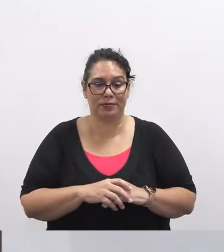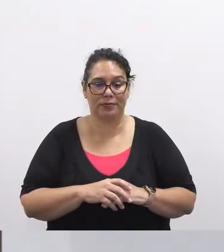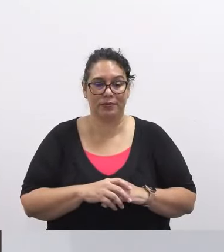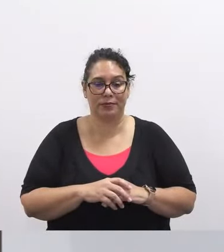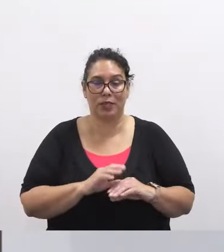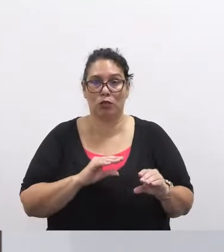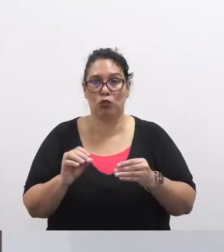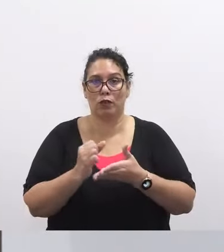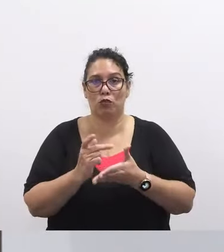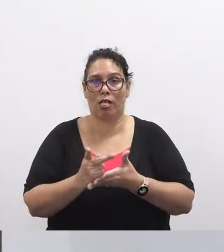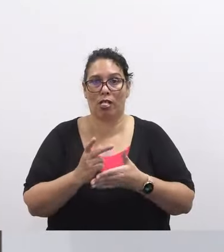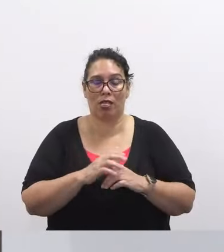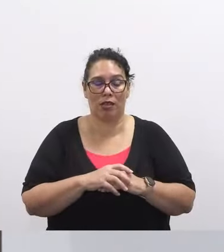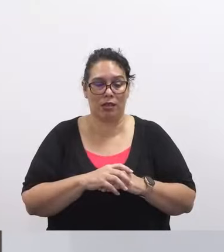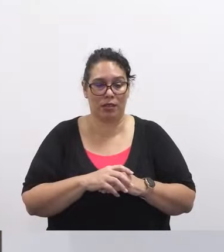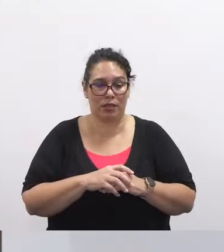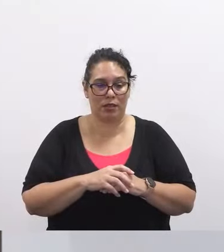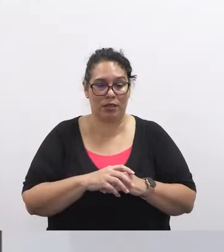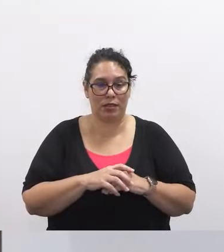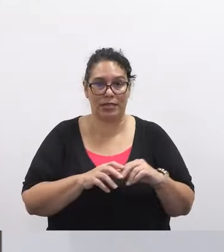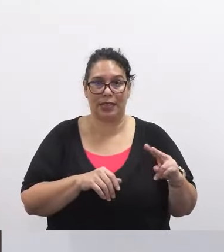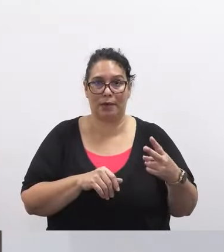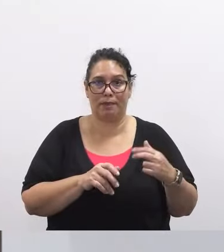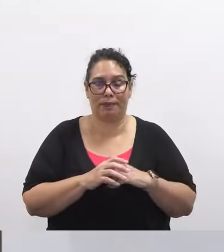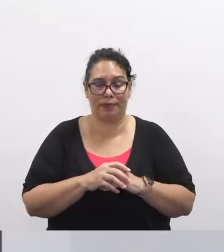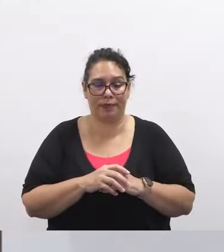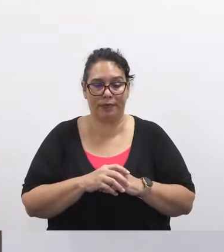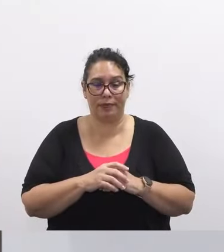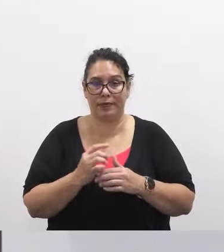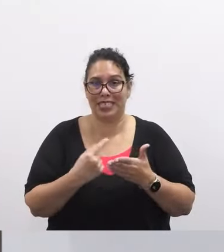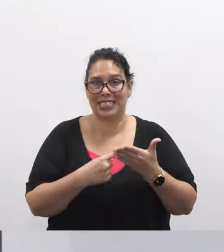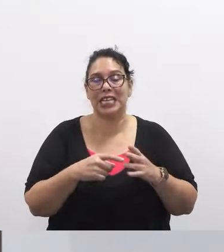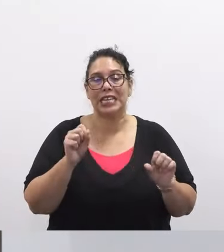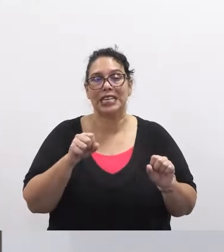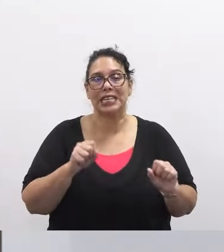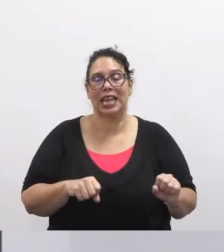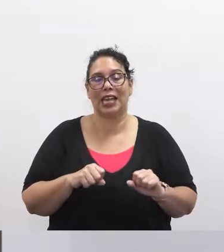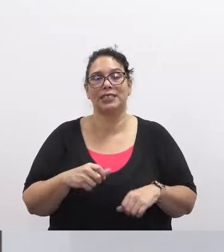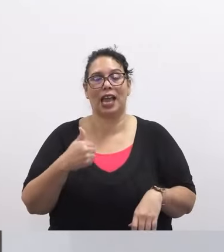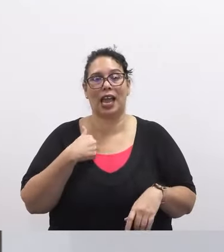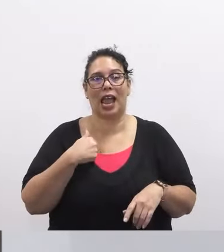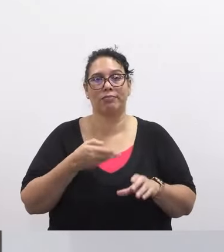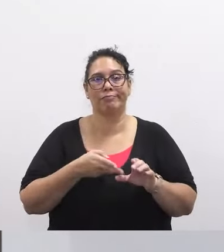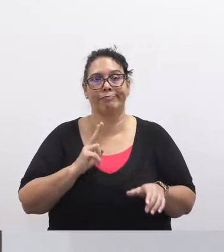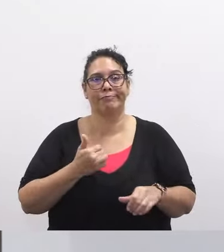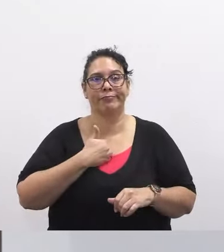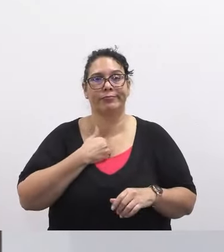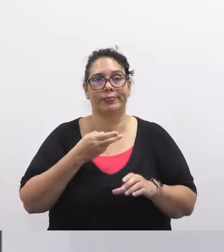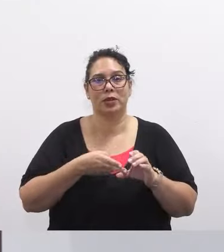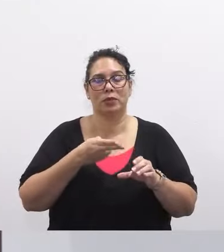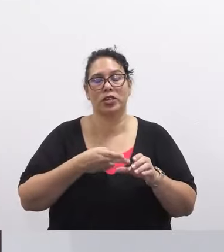Move approval. Second. Any discussion? Yes, Dr. Benitez I refused myself from participation in finance report B